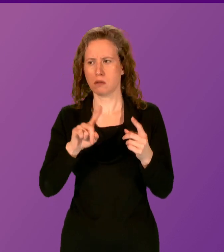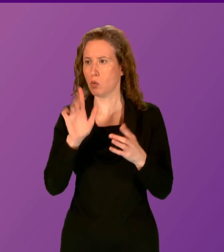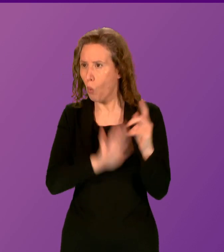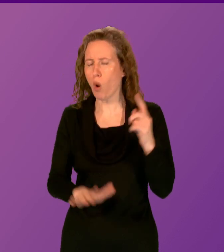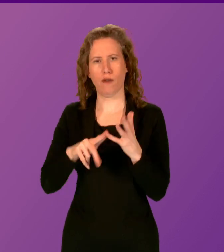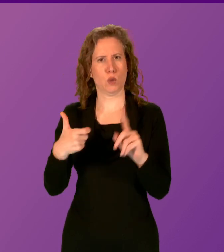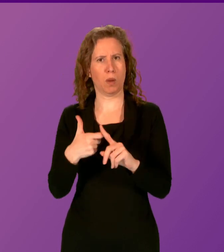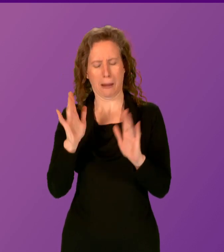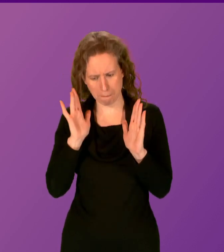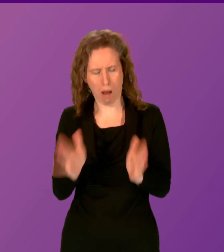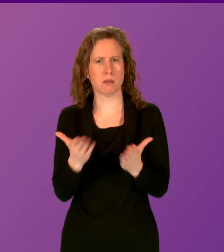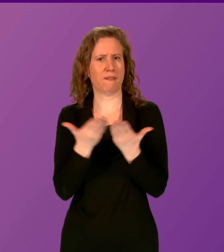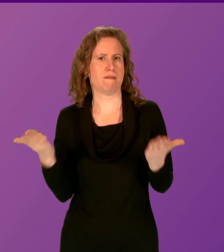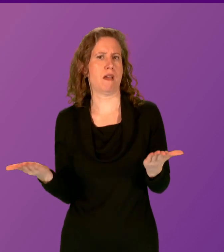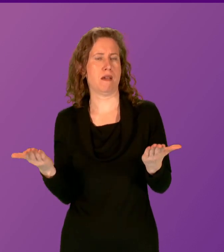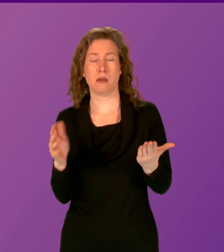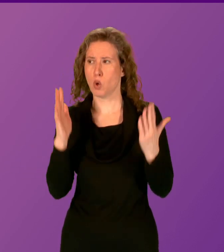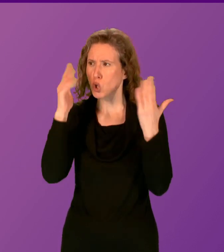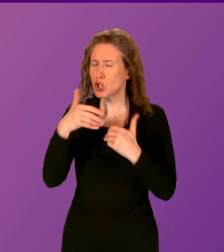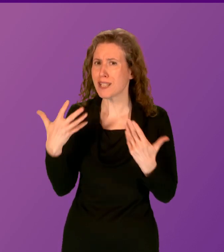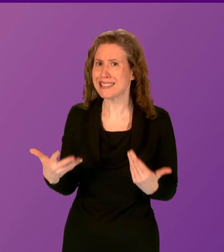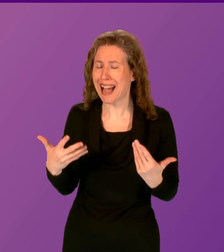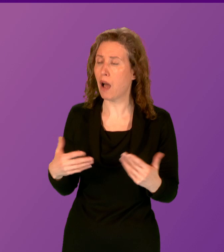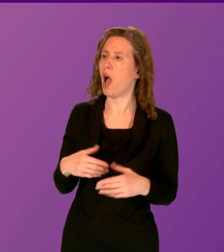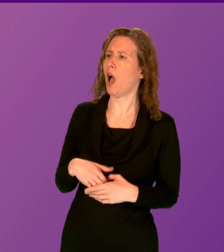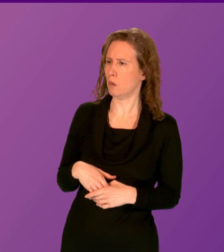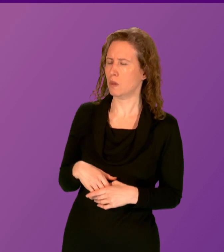If the UK Government does not change its position, we will introduce Scottish-specific legislation.